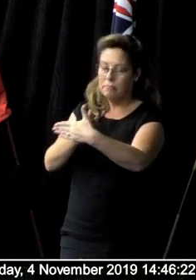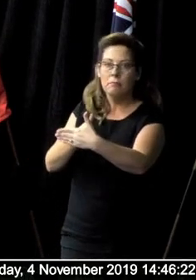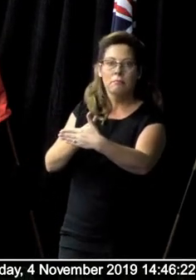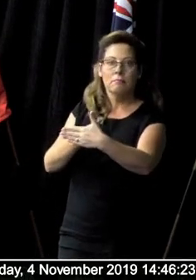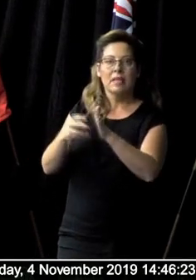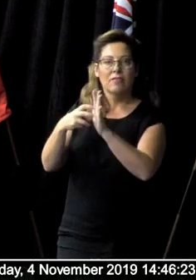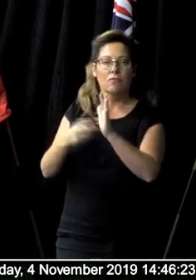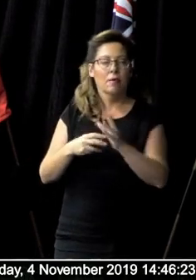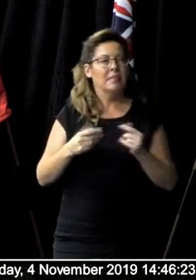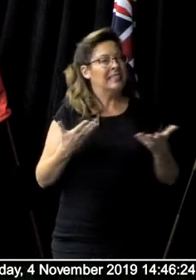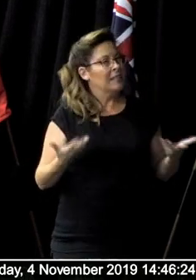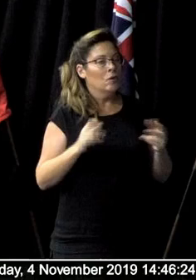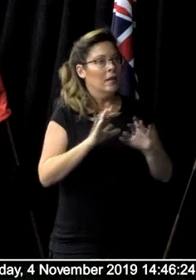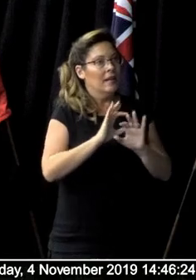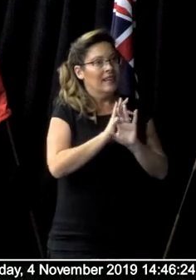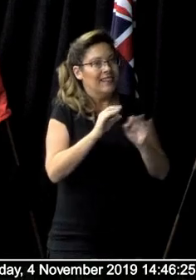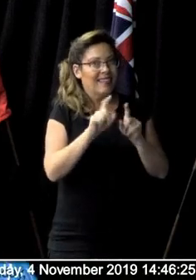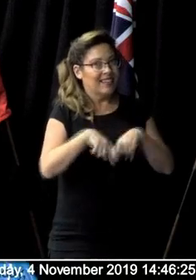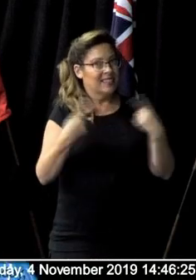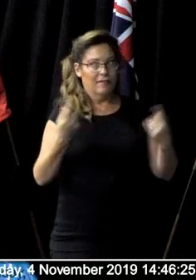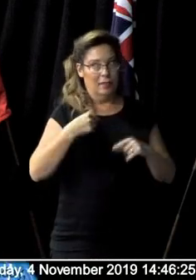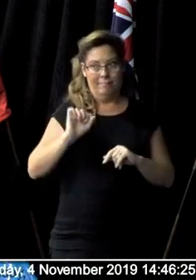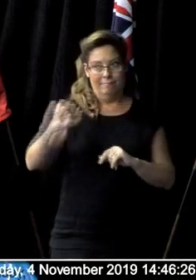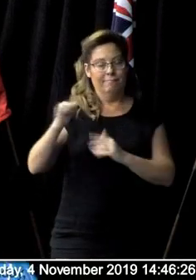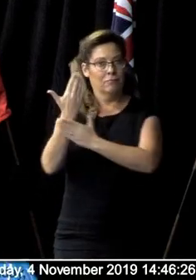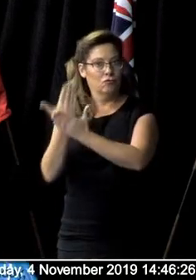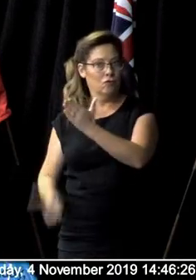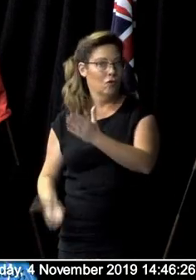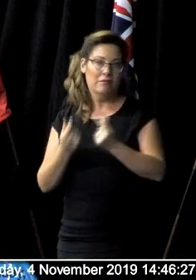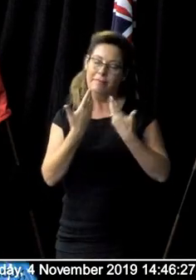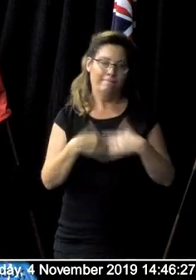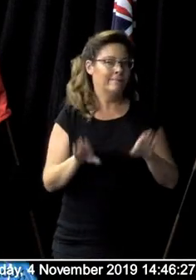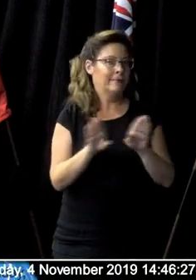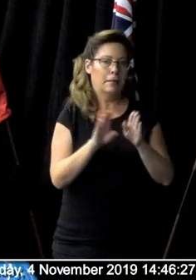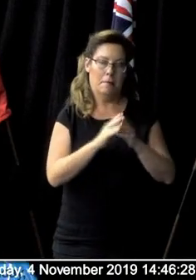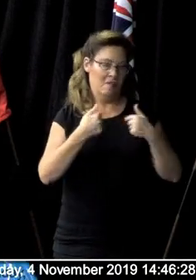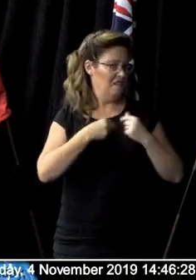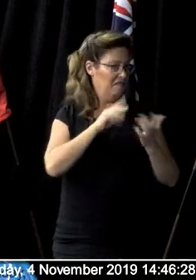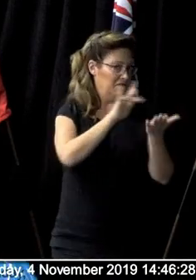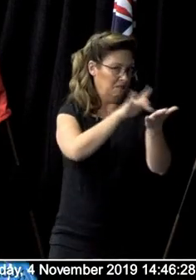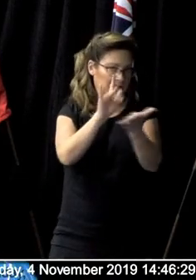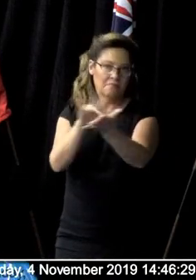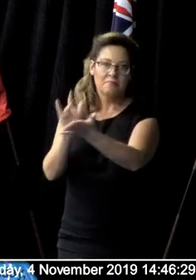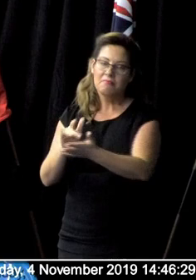No, nothing different to – to what Dr Bridle has already said. We – we see the same thing.